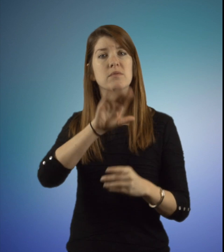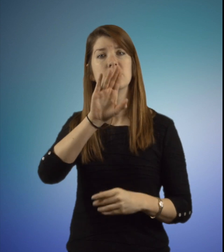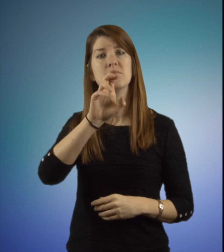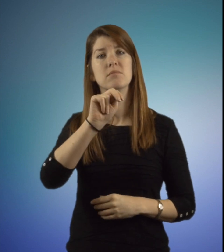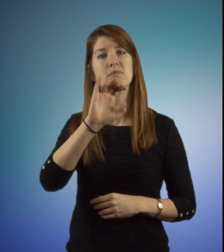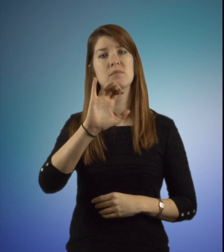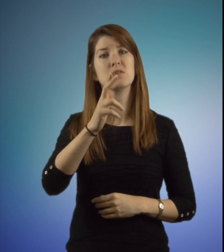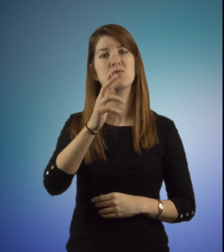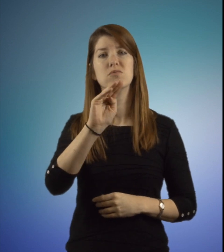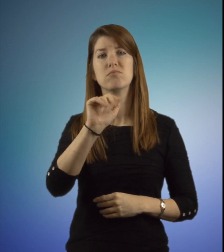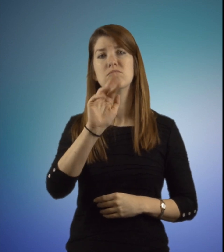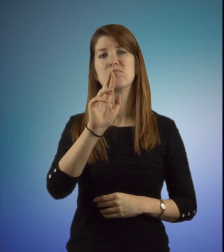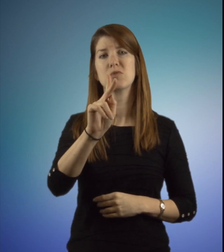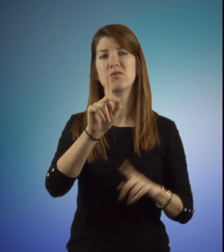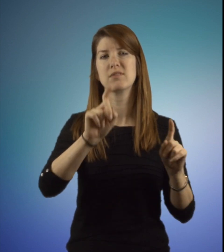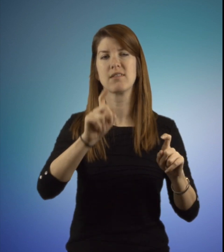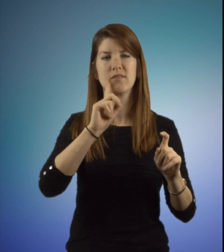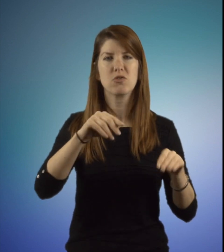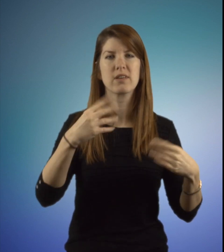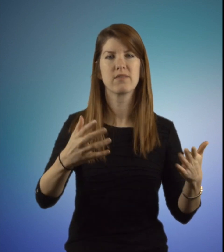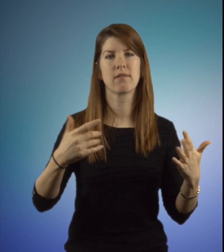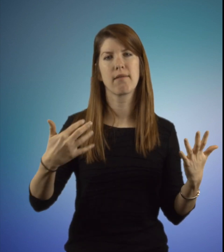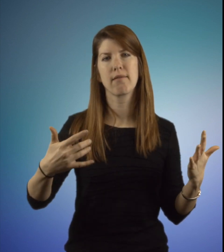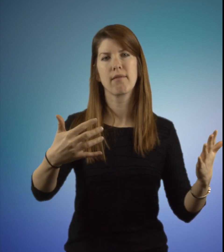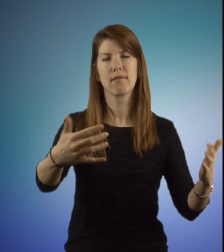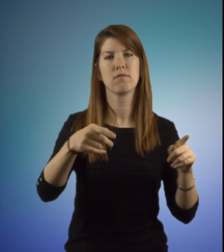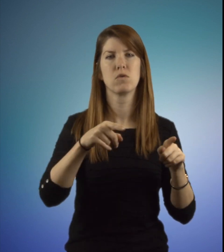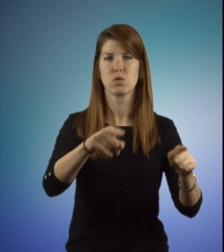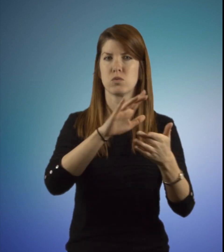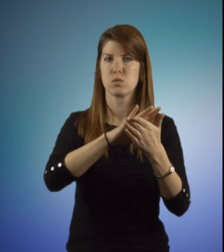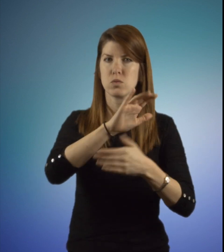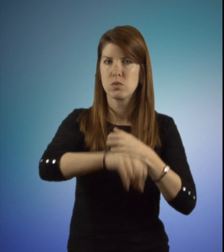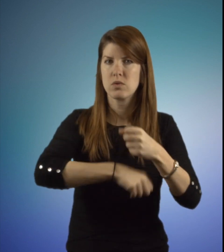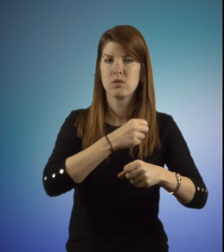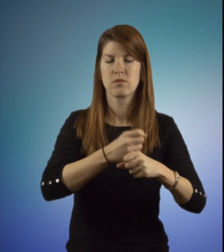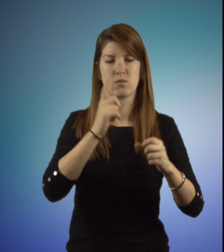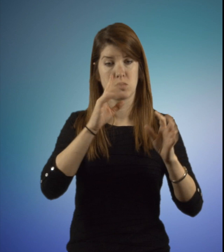This includes benchmark tests that are given periodically throughout the school year